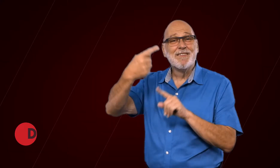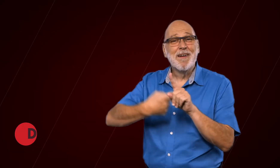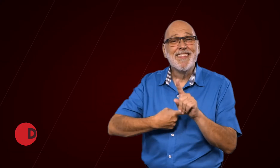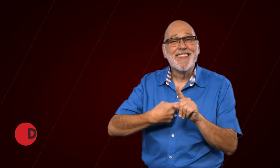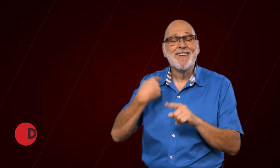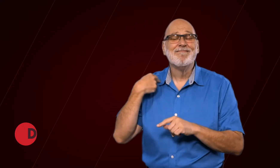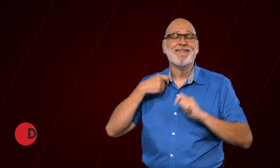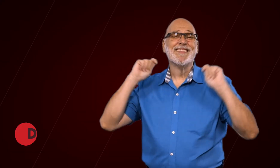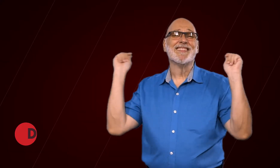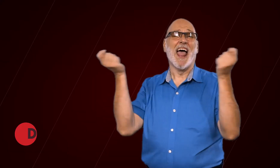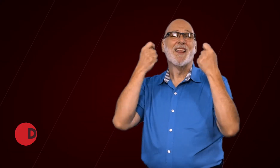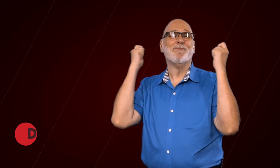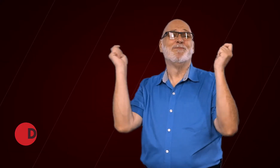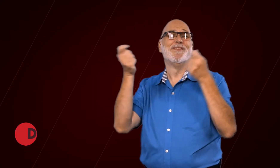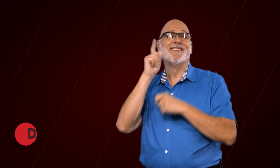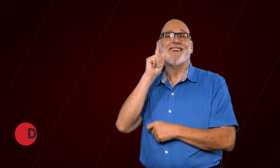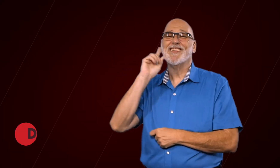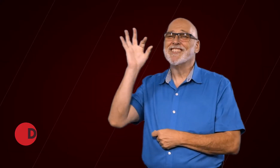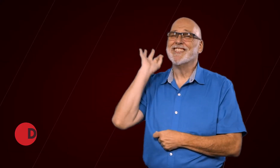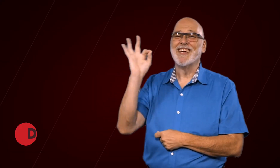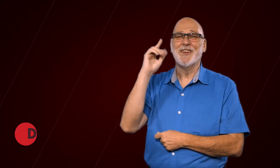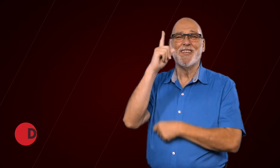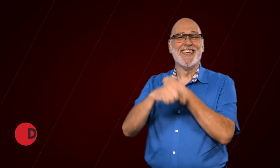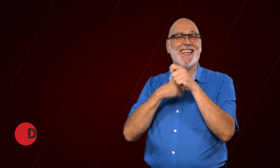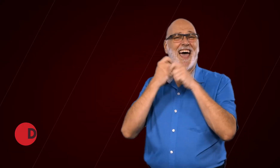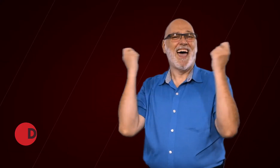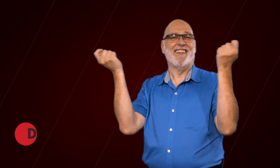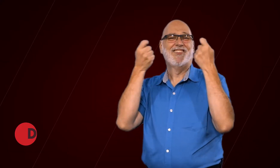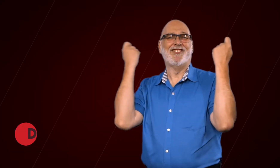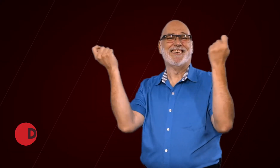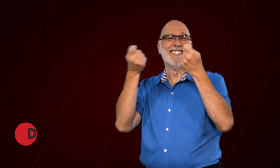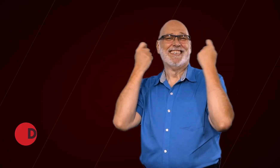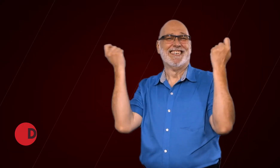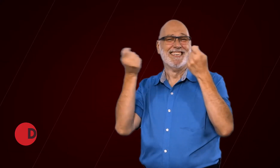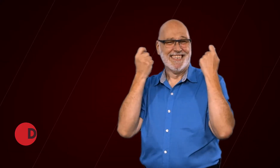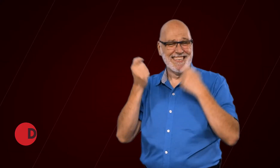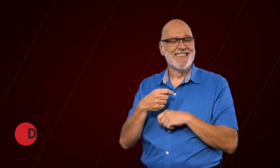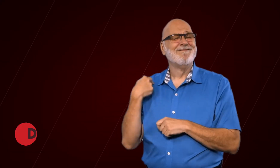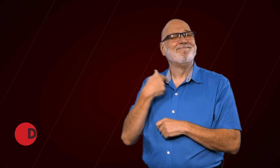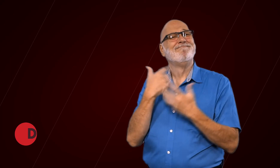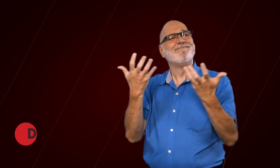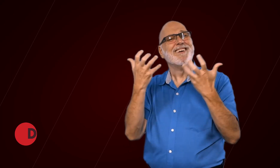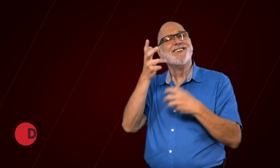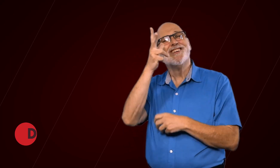[Anselmo]: Next month as we celebrate DeafDots anniversary, we want to hear